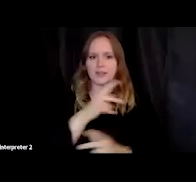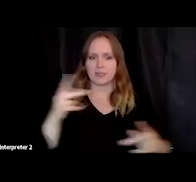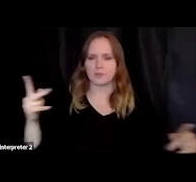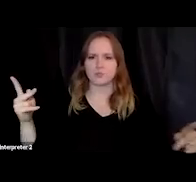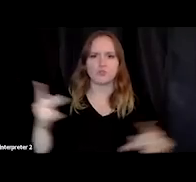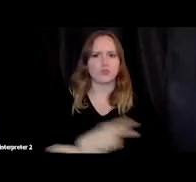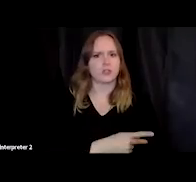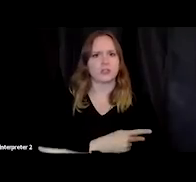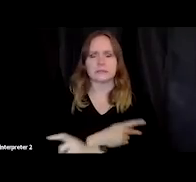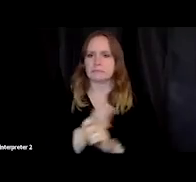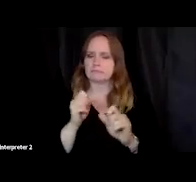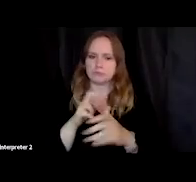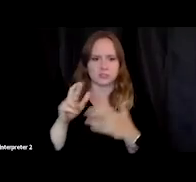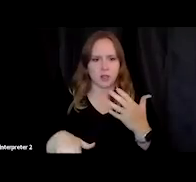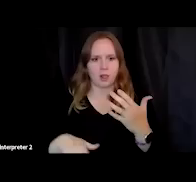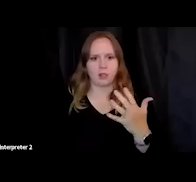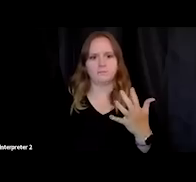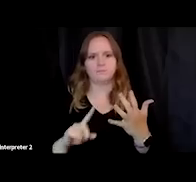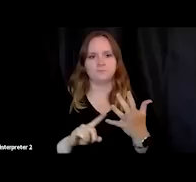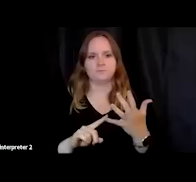And I'll review a few more on this next slide.